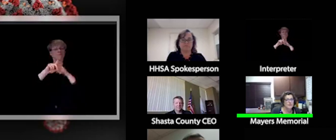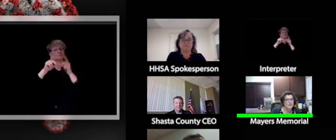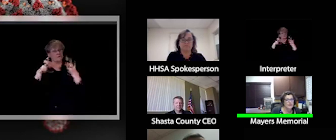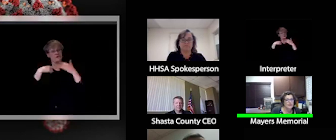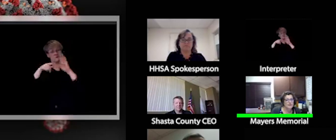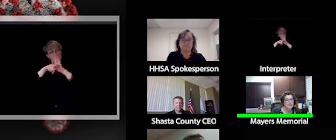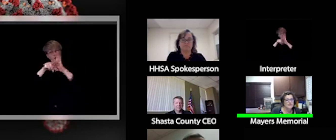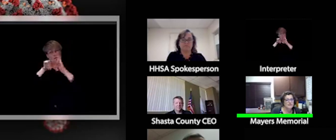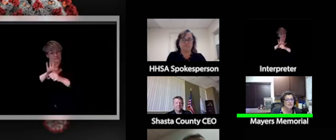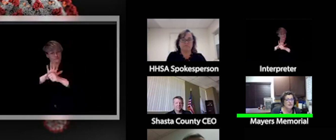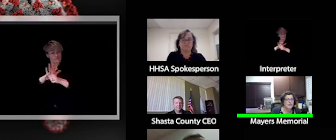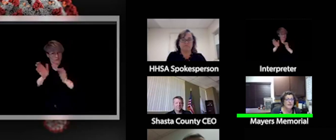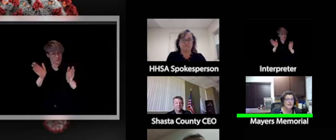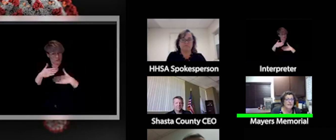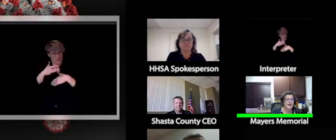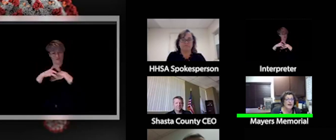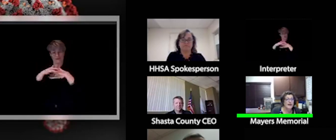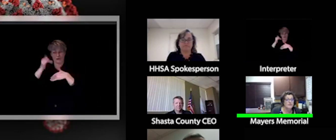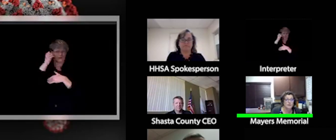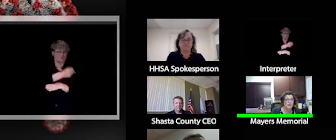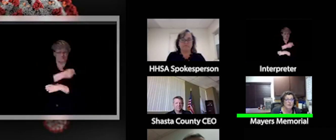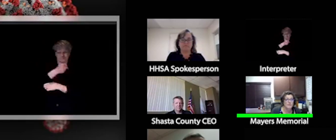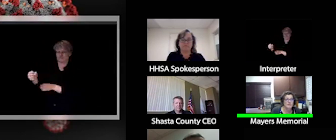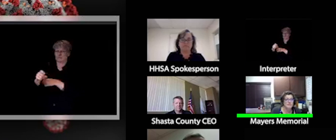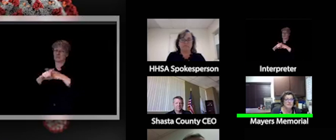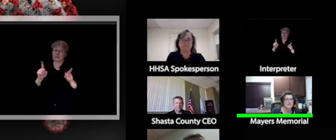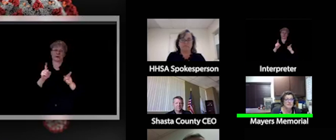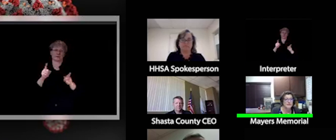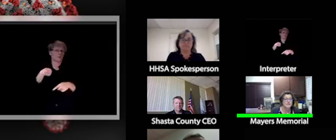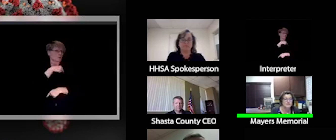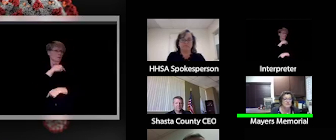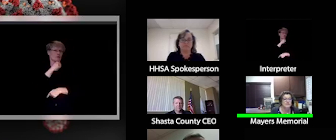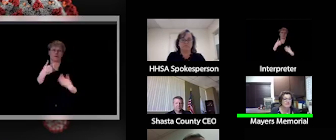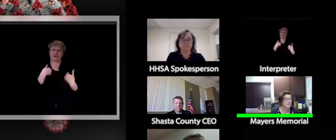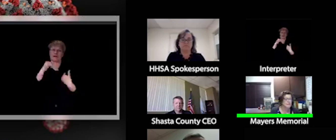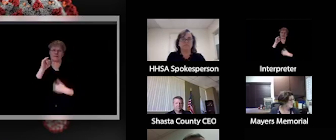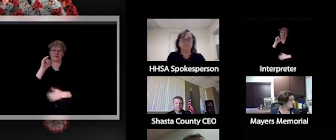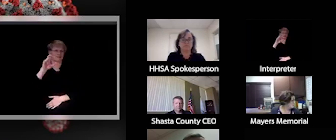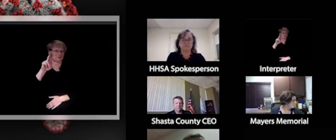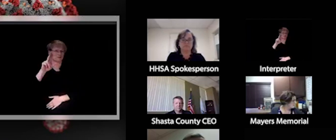rooms available and we have had no COVID-19 patients here.